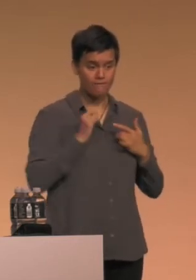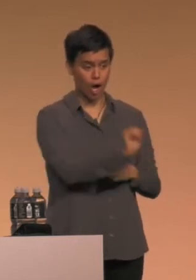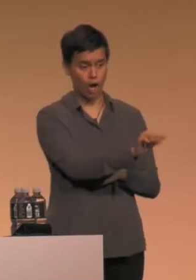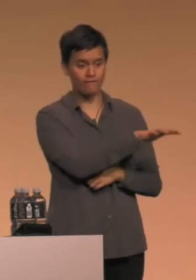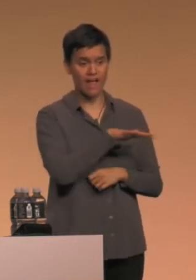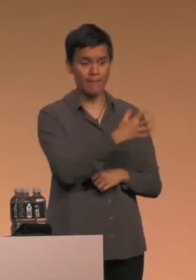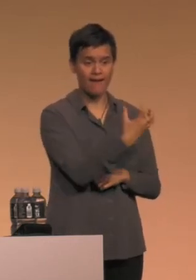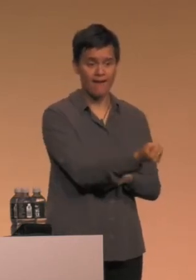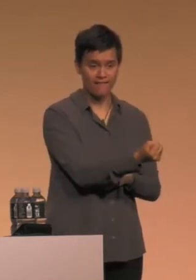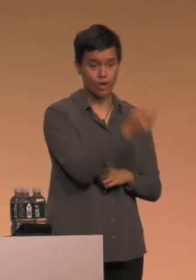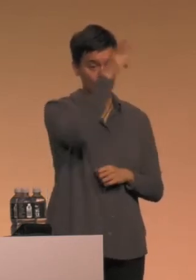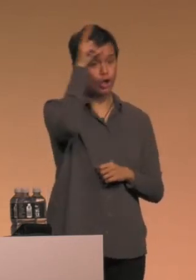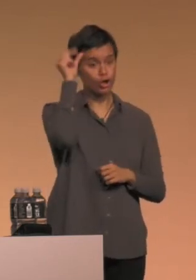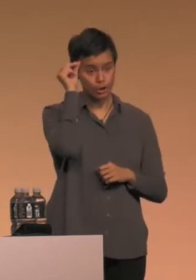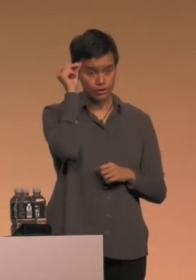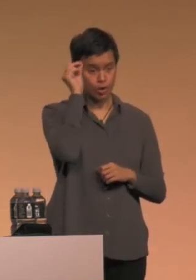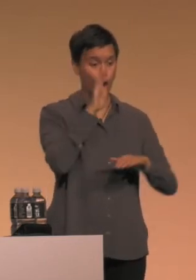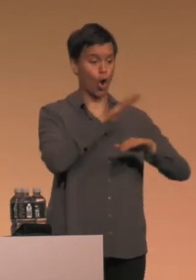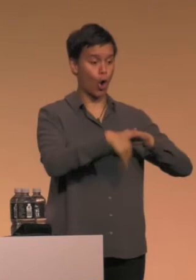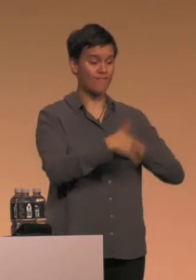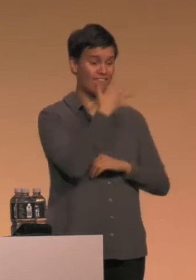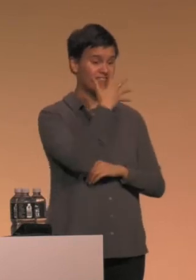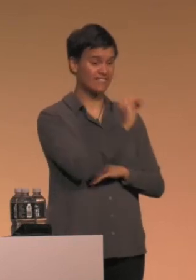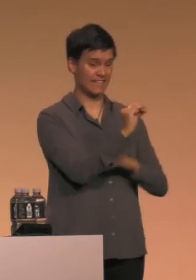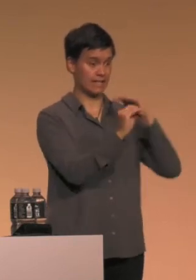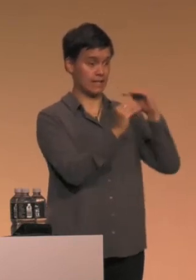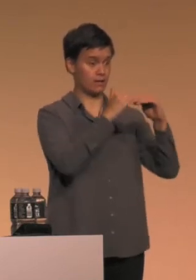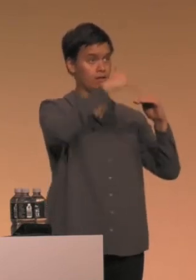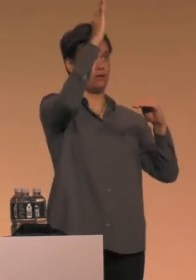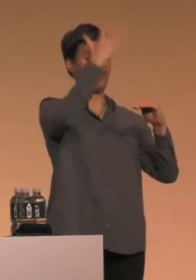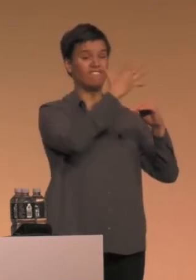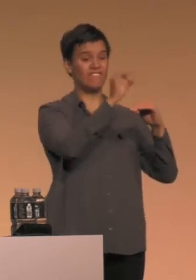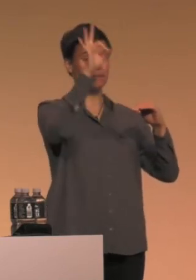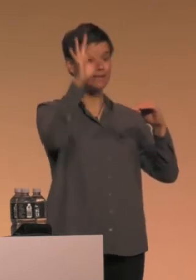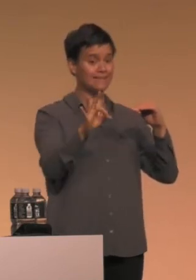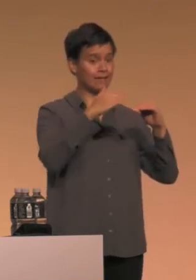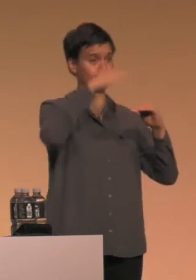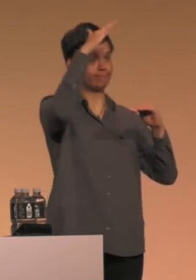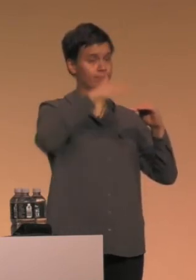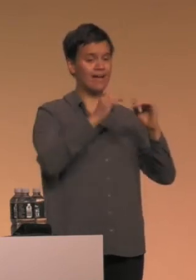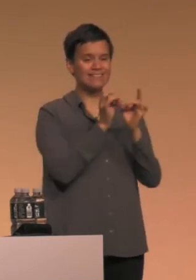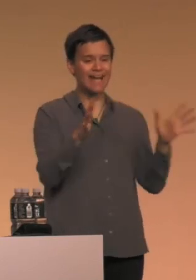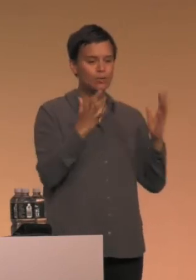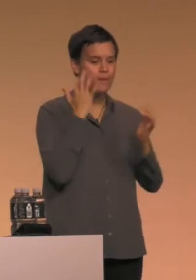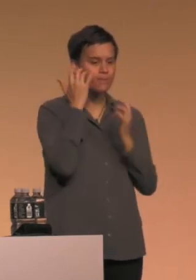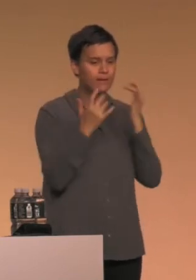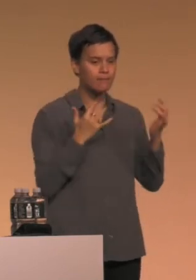And 50% of nurses over 50 are now thinking about retirement. And this accelerates with age.